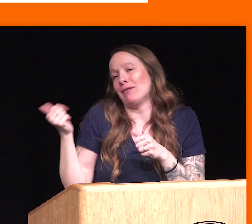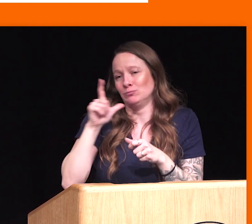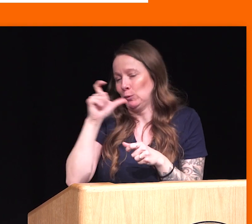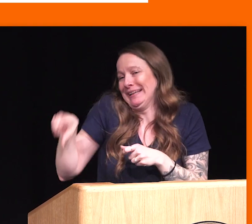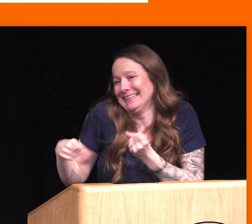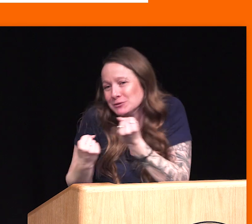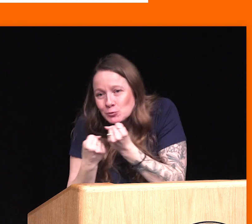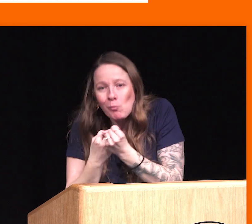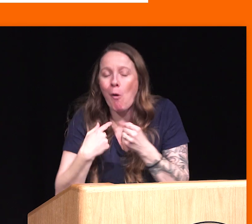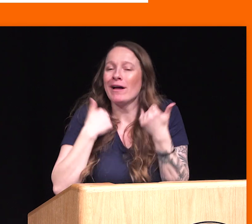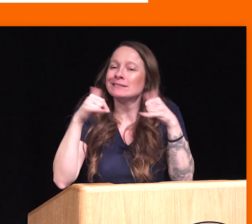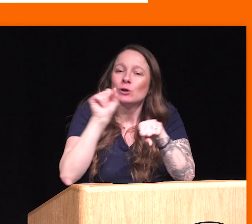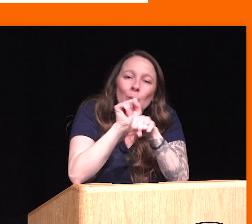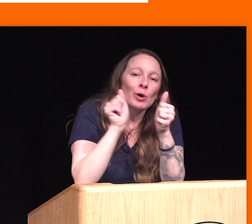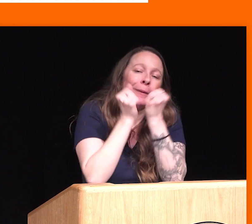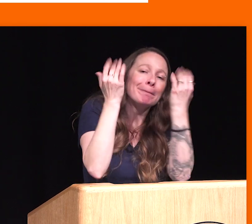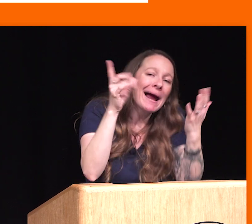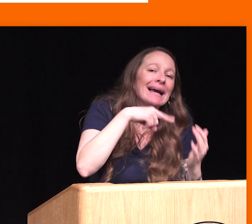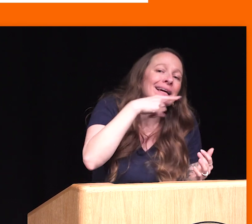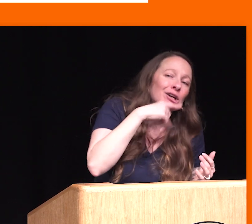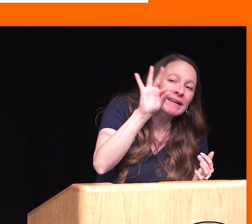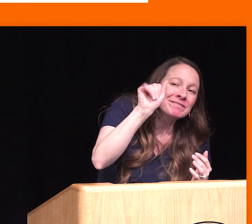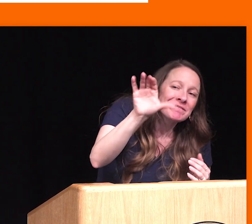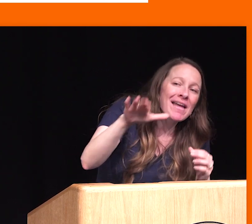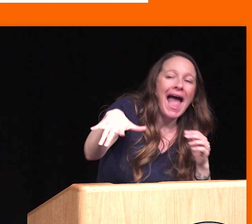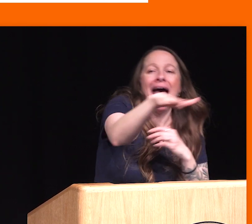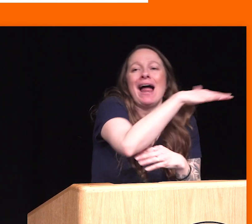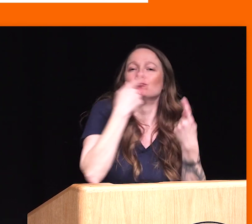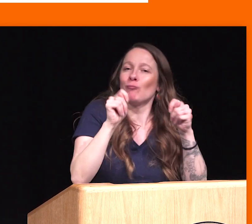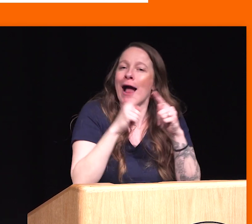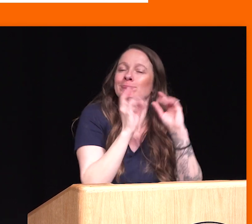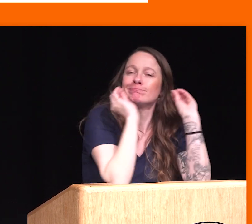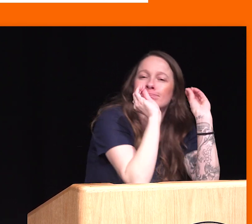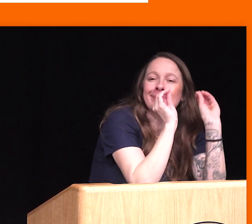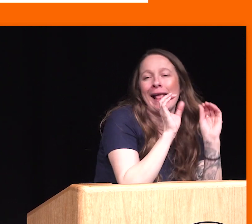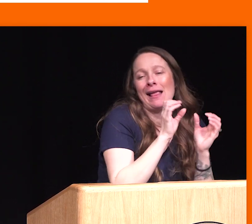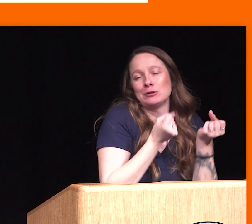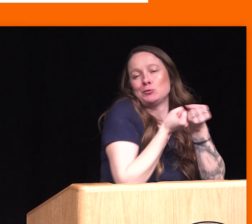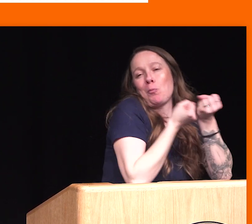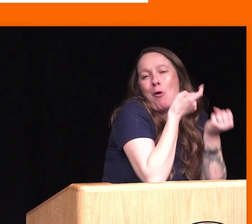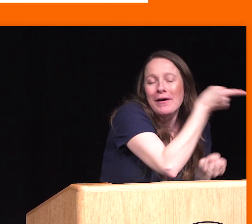I'm still advocating for other areas that need support. There are still many hearing faculty who need to be